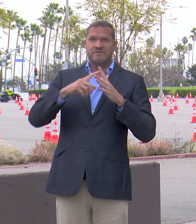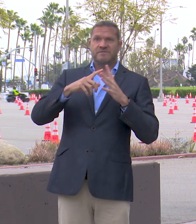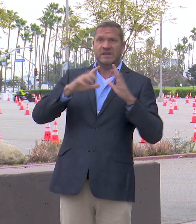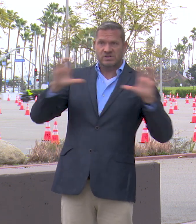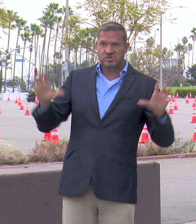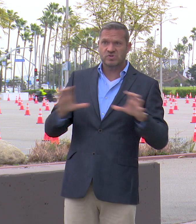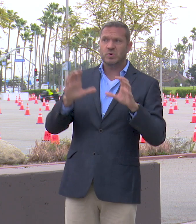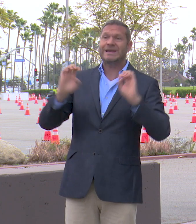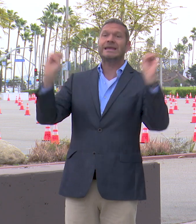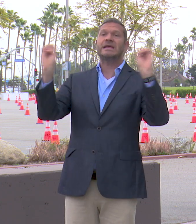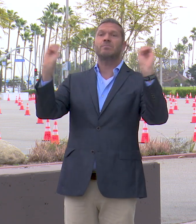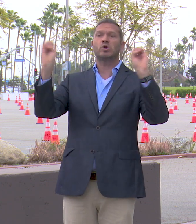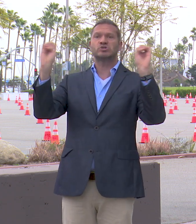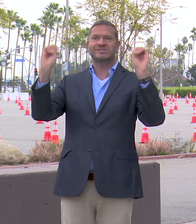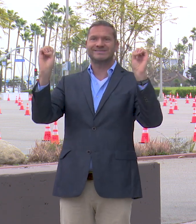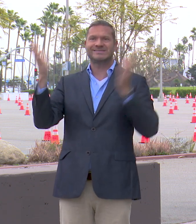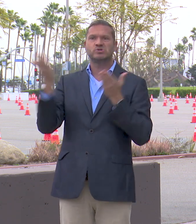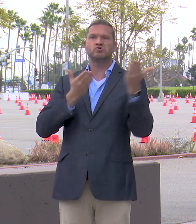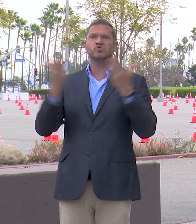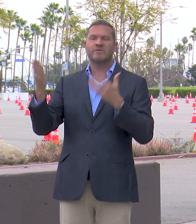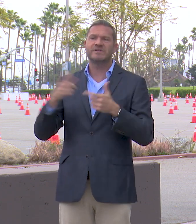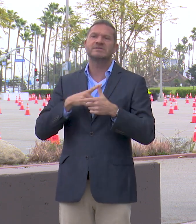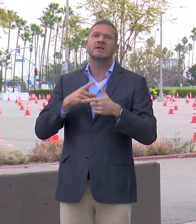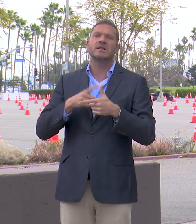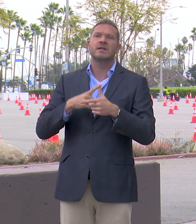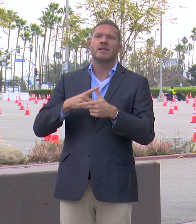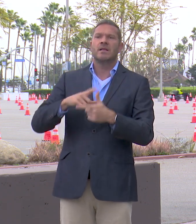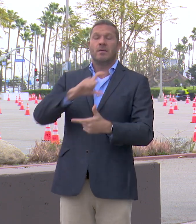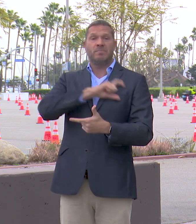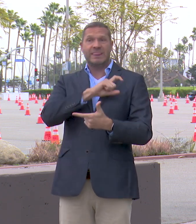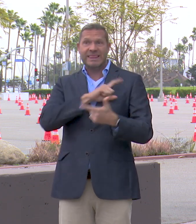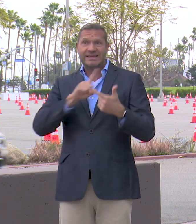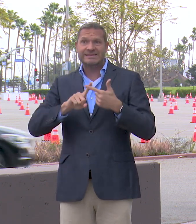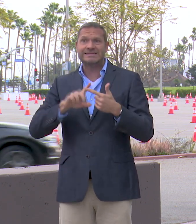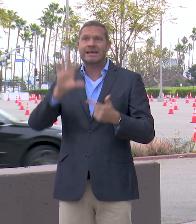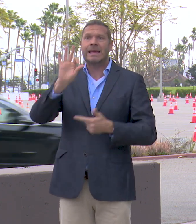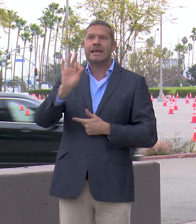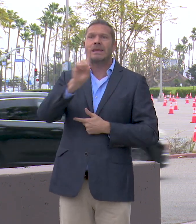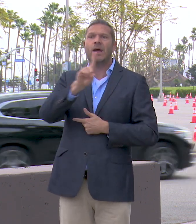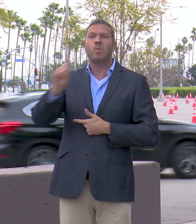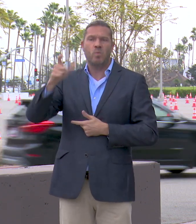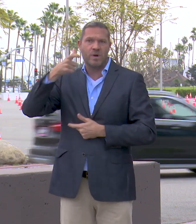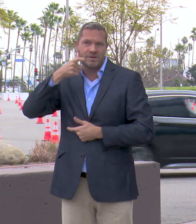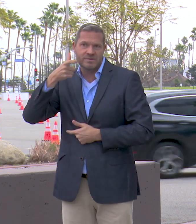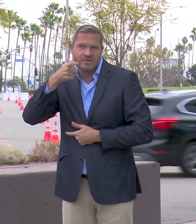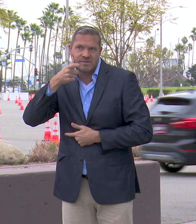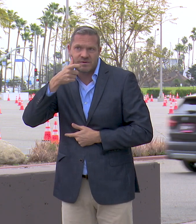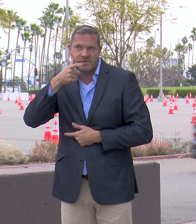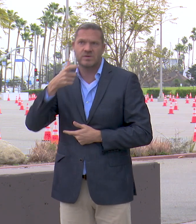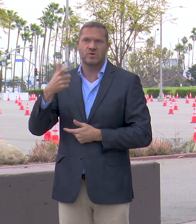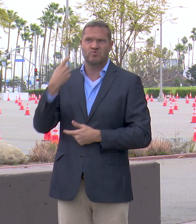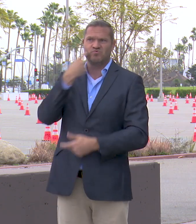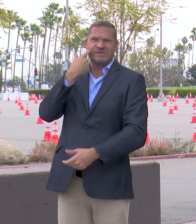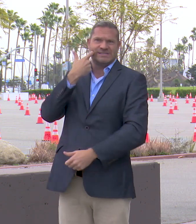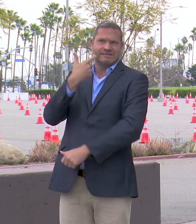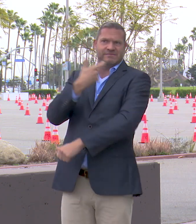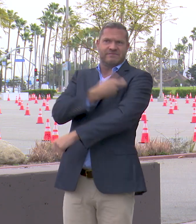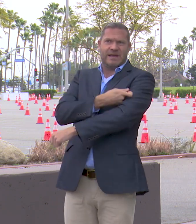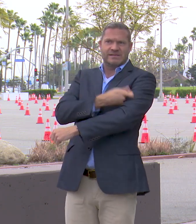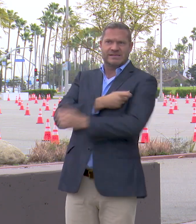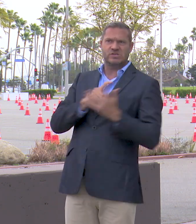so police officers, 911 dispatchers, they all start to get vaccinated just last week.